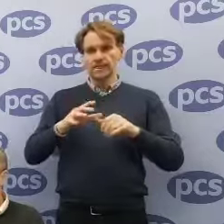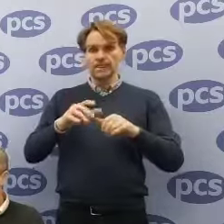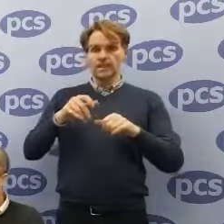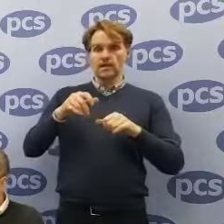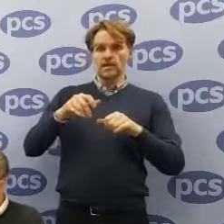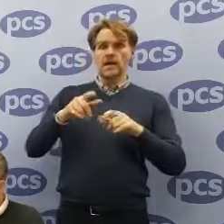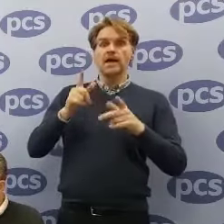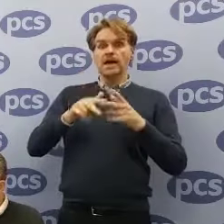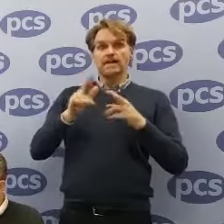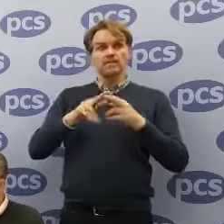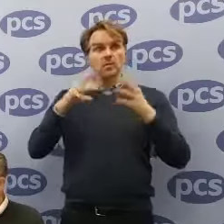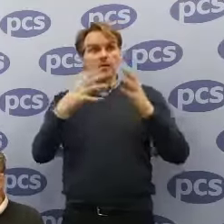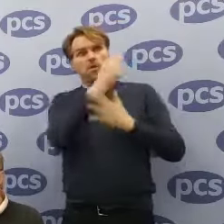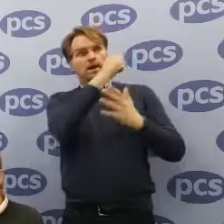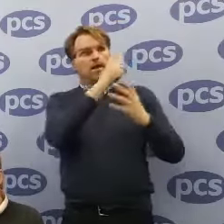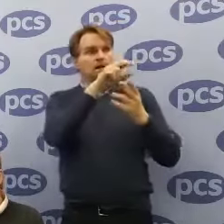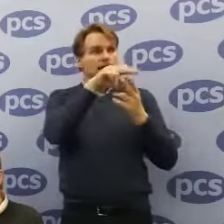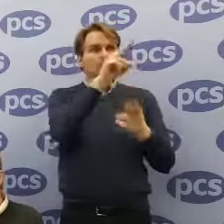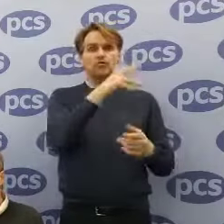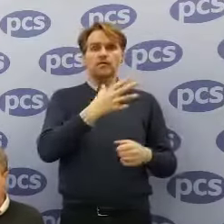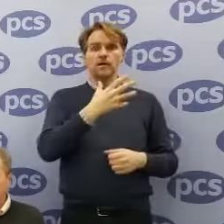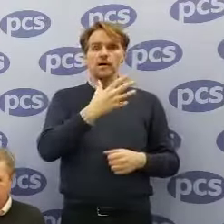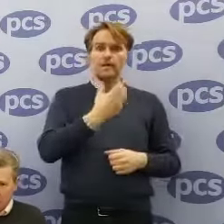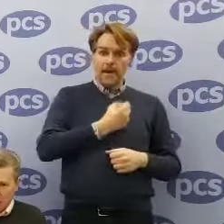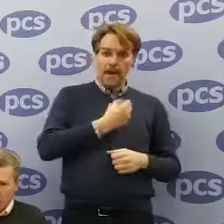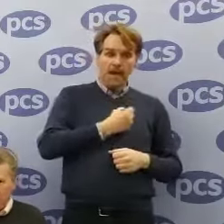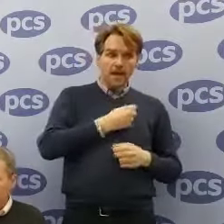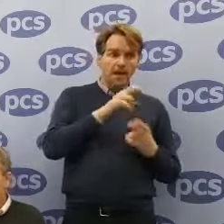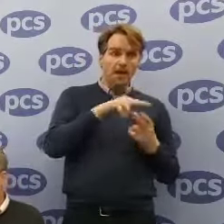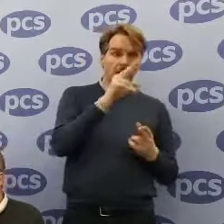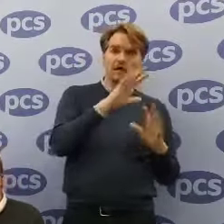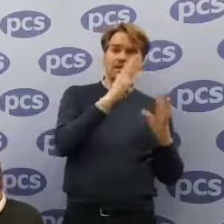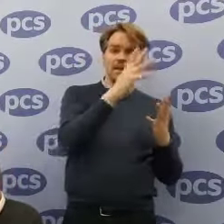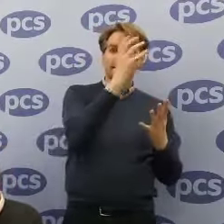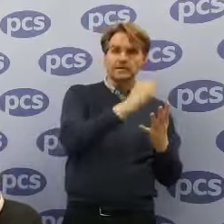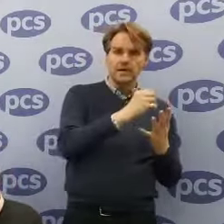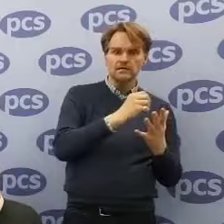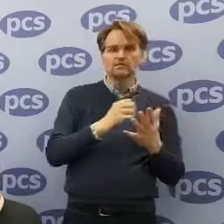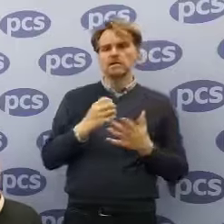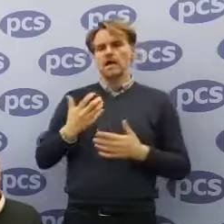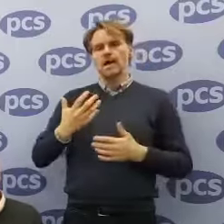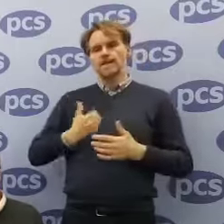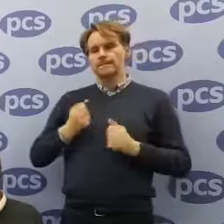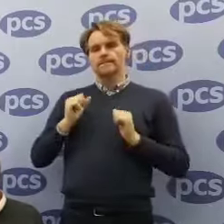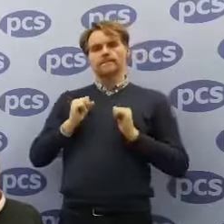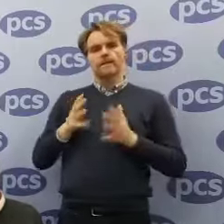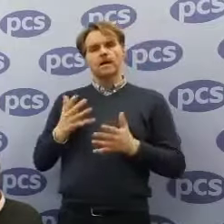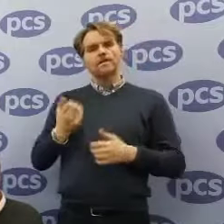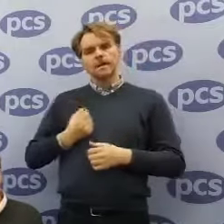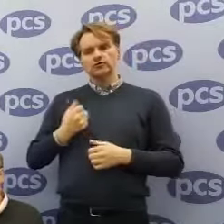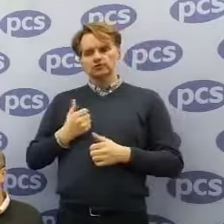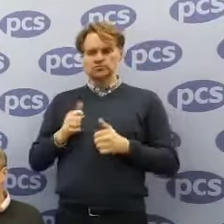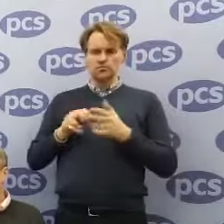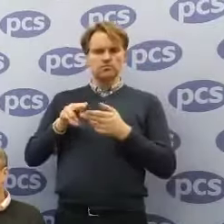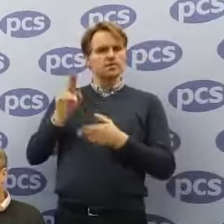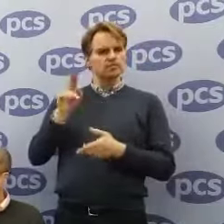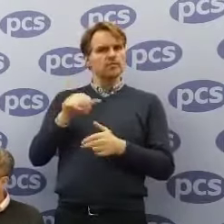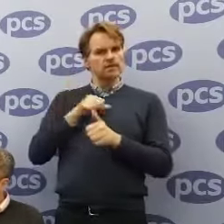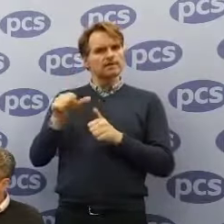we have won on pay, it must follow that if we have a ballot on pay and we don't quite do it that the union's in a weaker position, so there's a common theme here